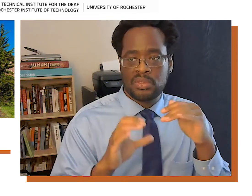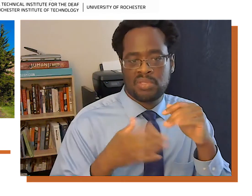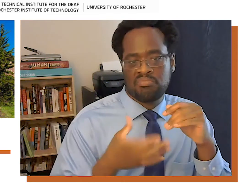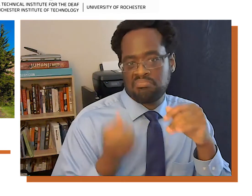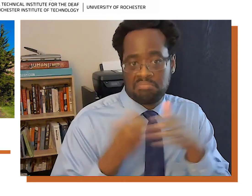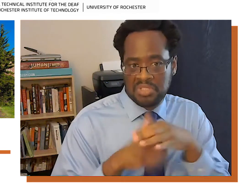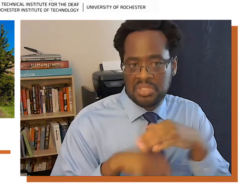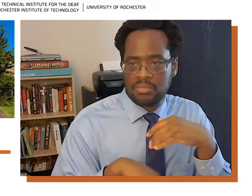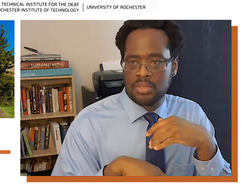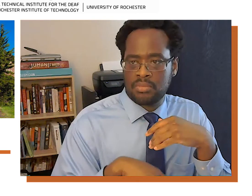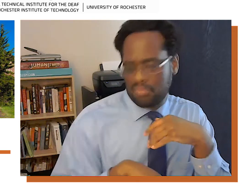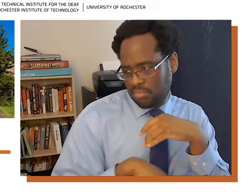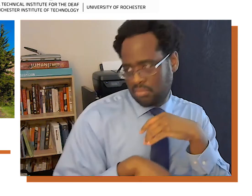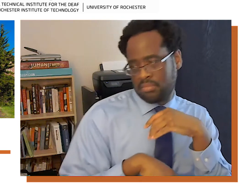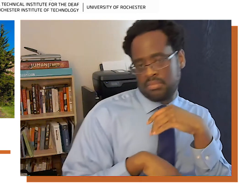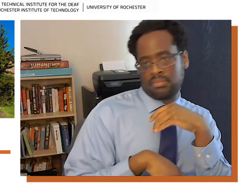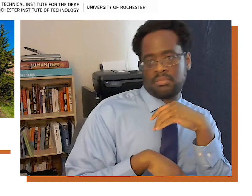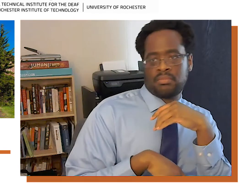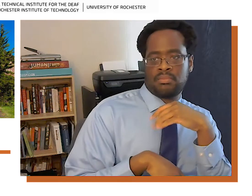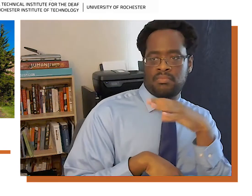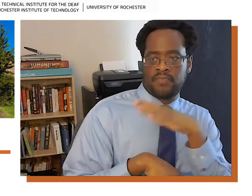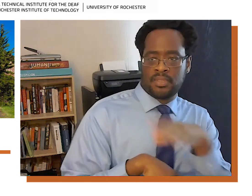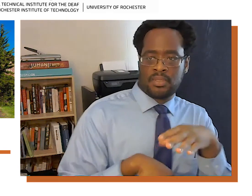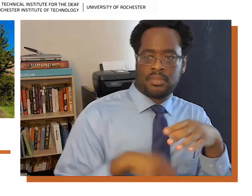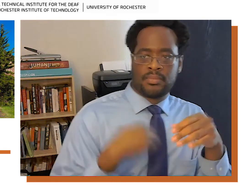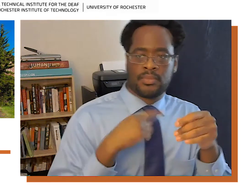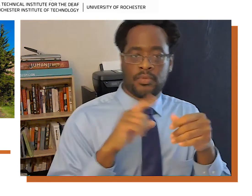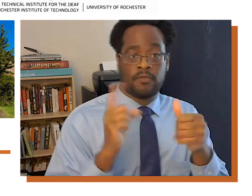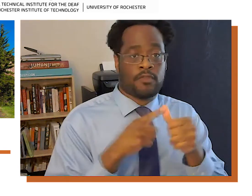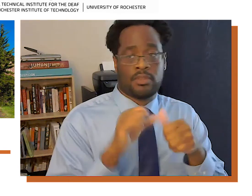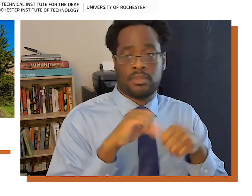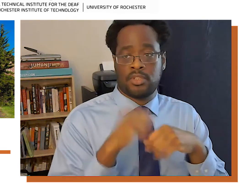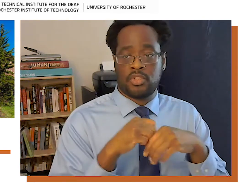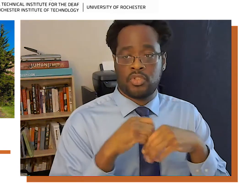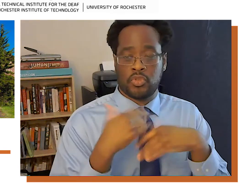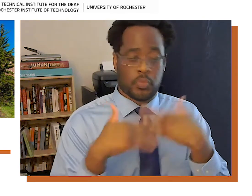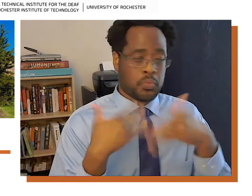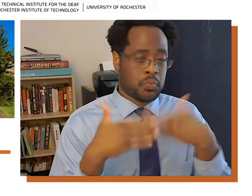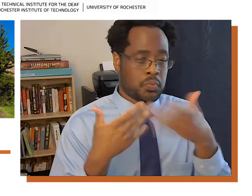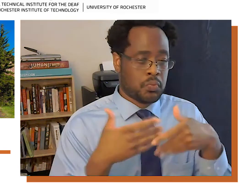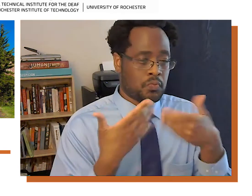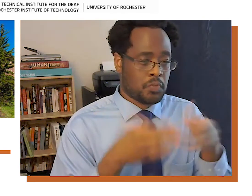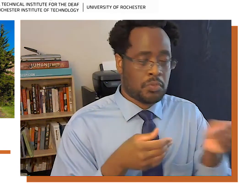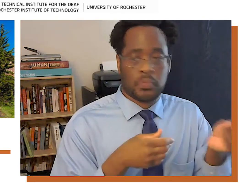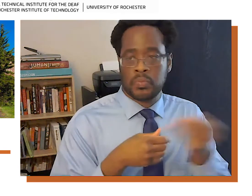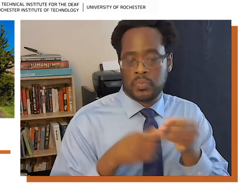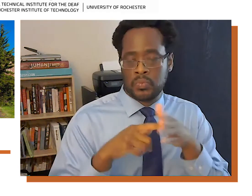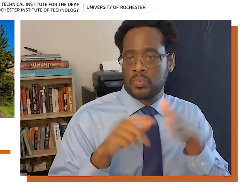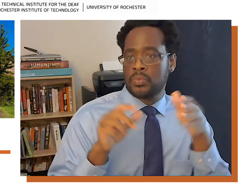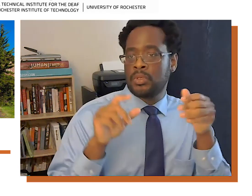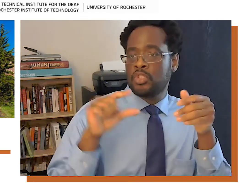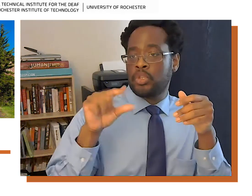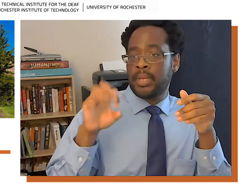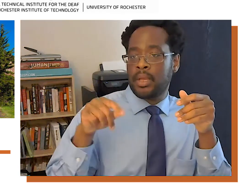in my classes, and if I got below a "C," then they would take away my funding for VR support, and I thought, "OK," so I did it,